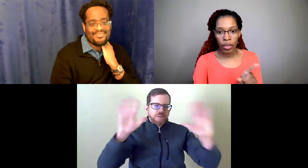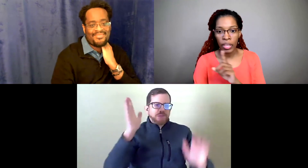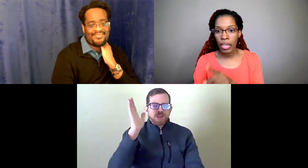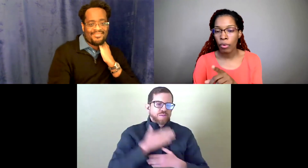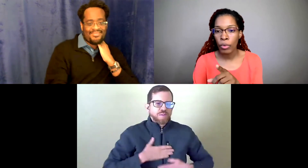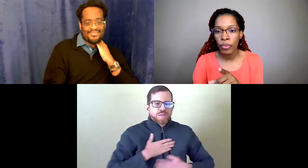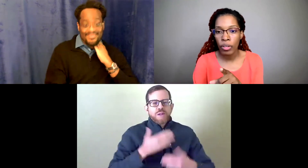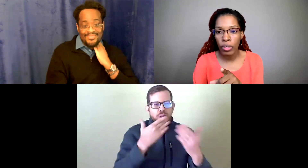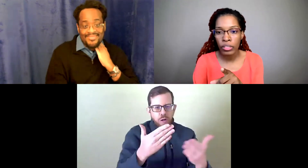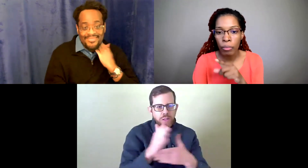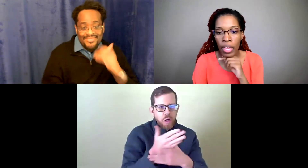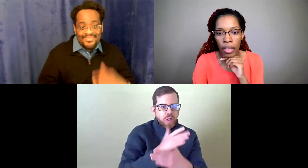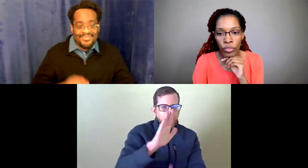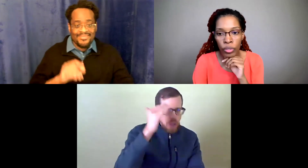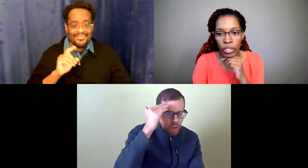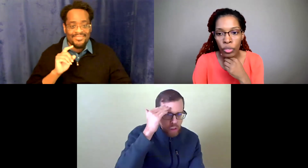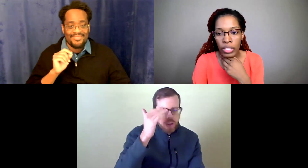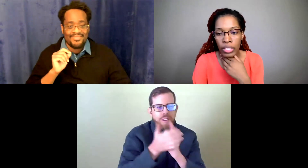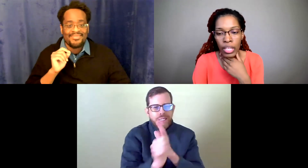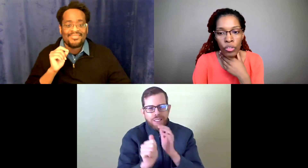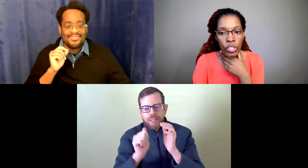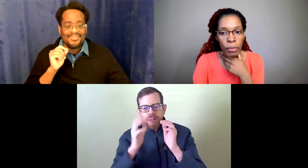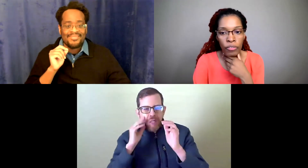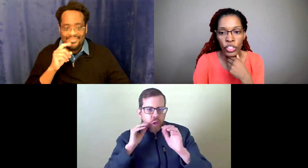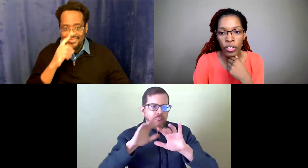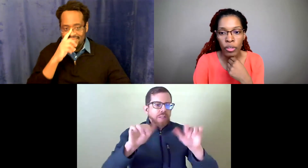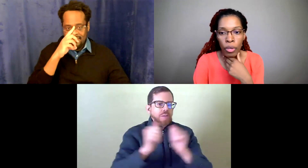okay we're moving on so we have jordan jordan says thank you so much for sharing your wealth